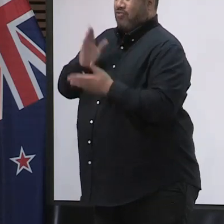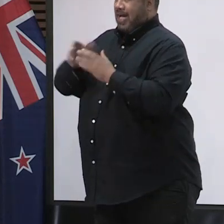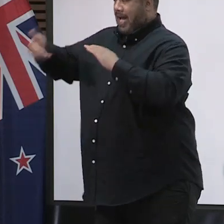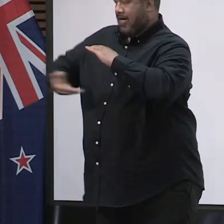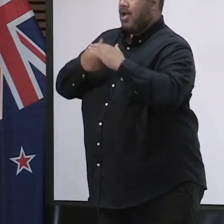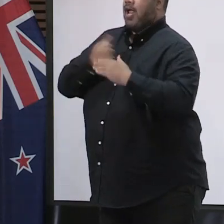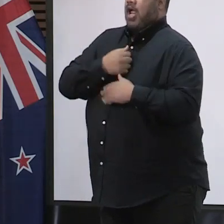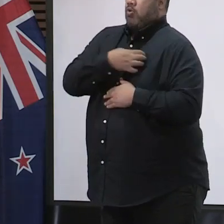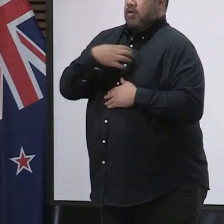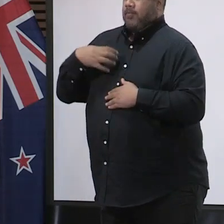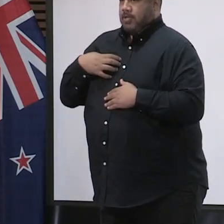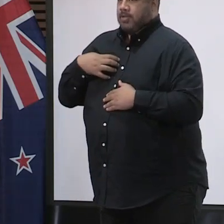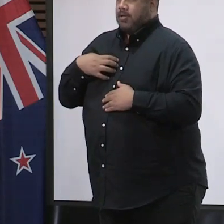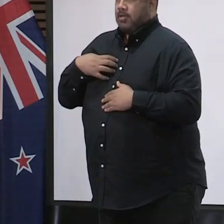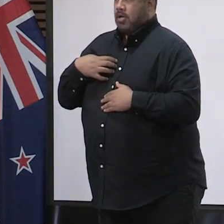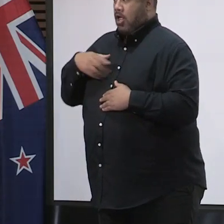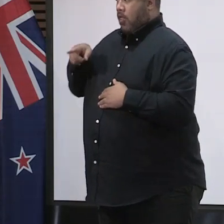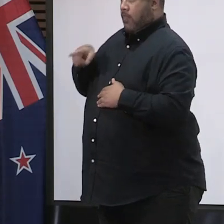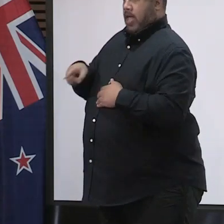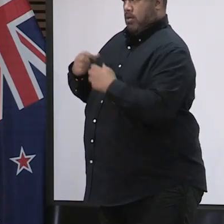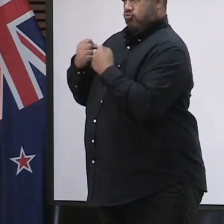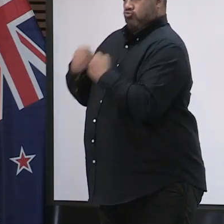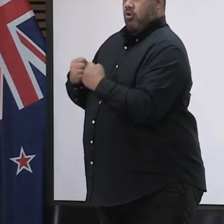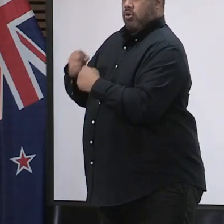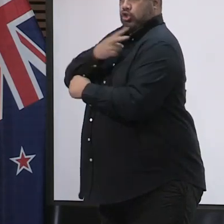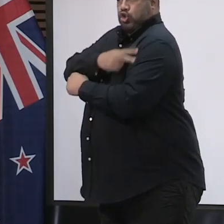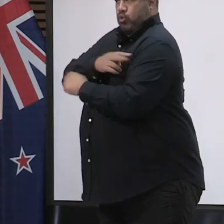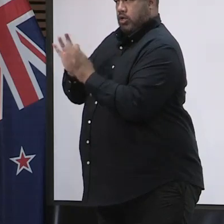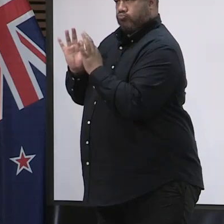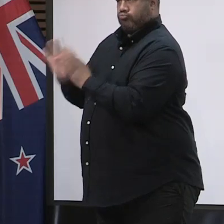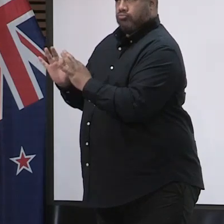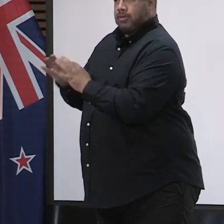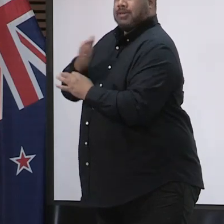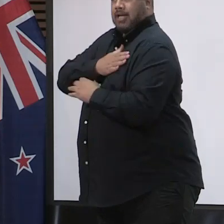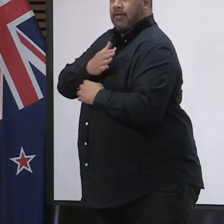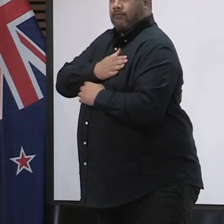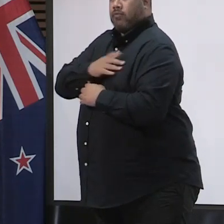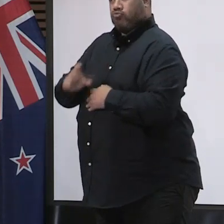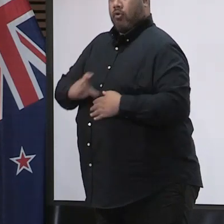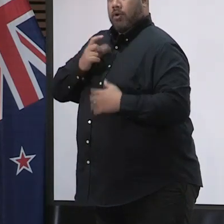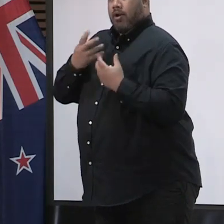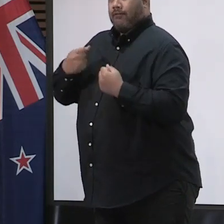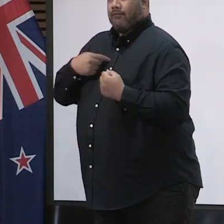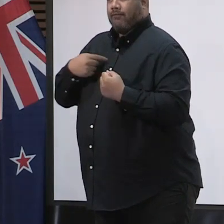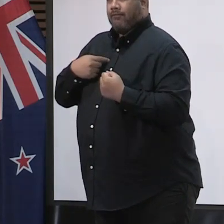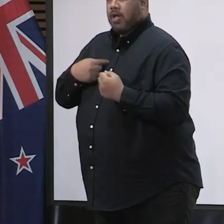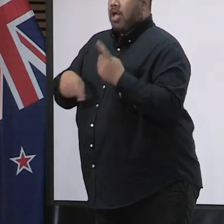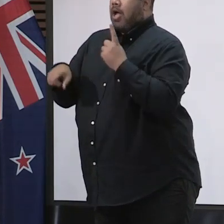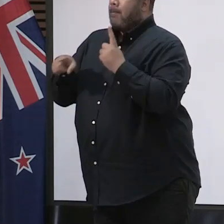been using since 2017. I'm very confident in the confidentiality and privacy arrangements around that. You